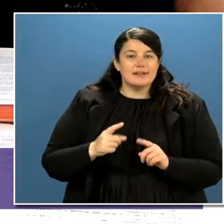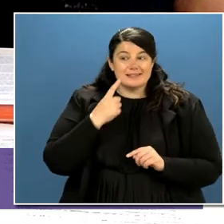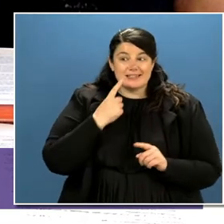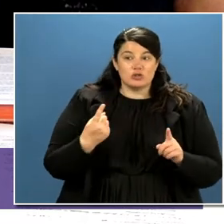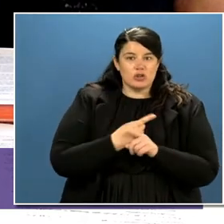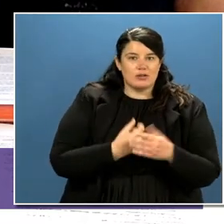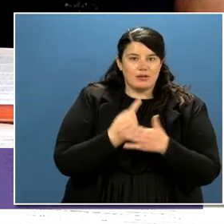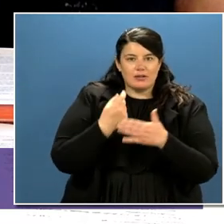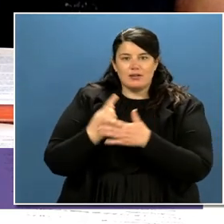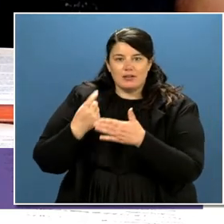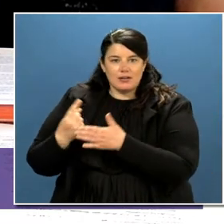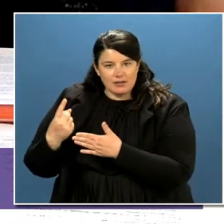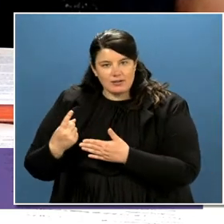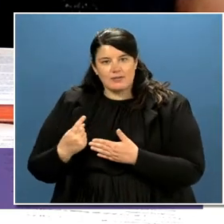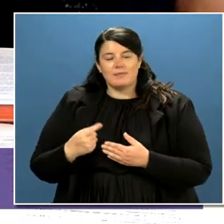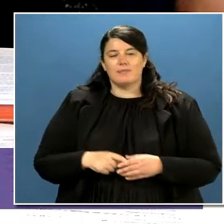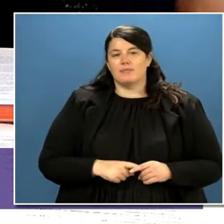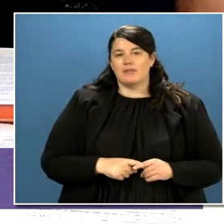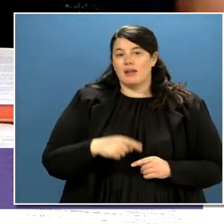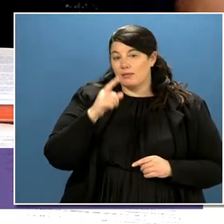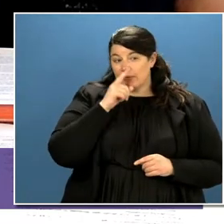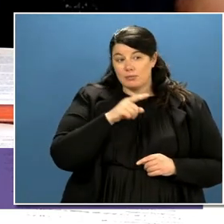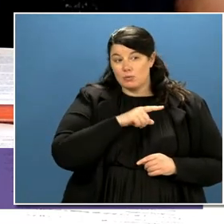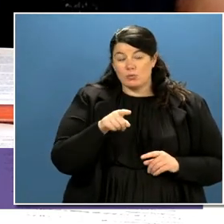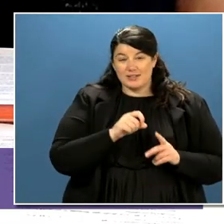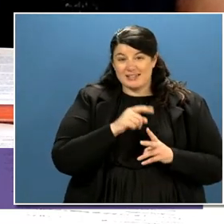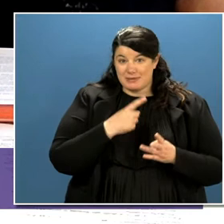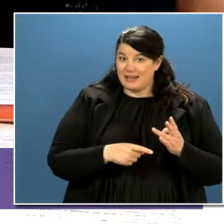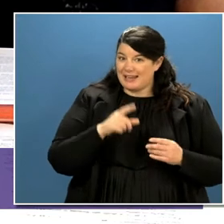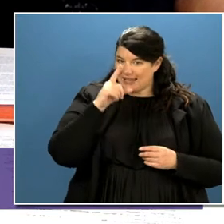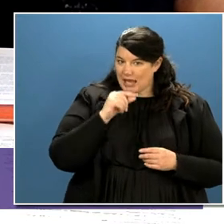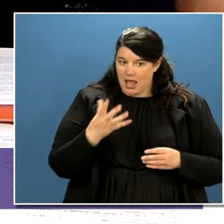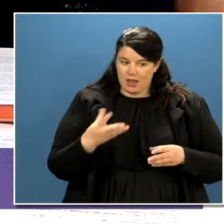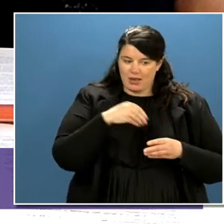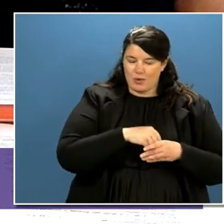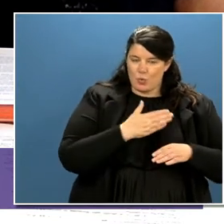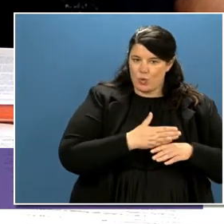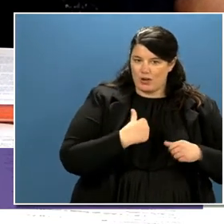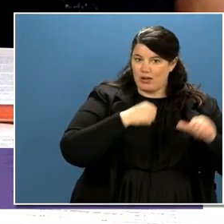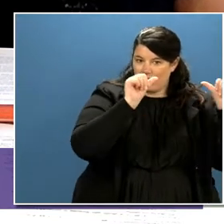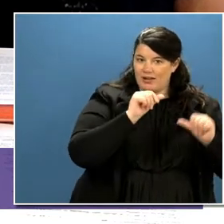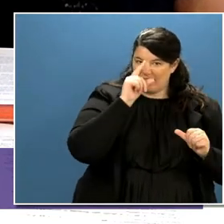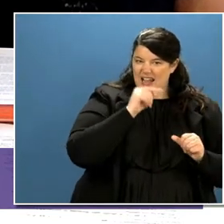are made, and see that people with disability can be really successful, and they want that in their business.